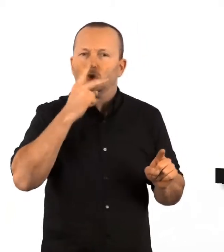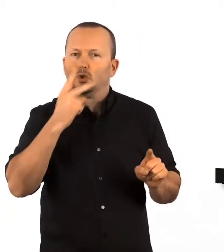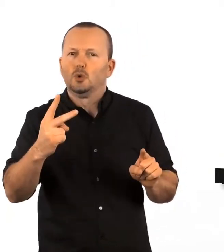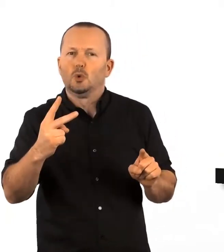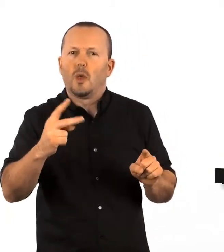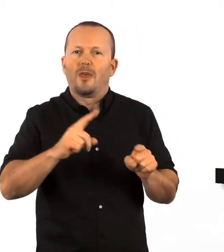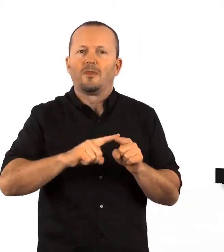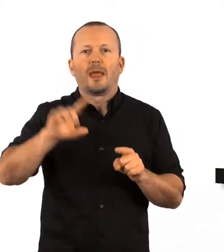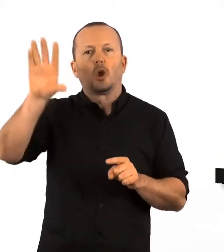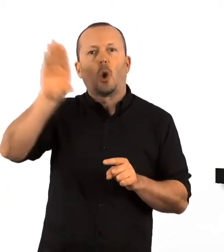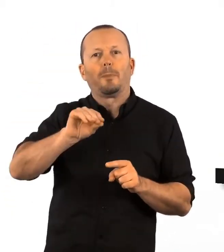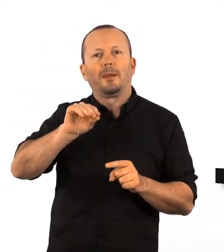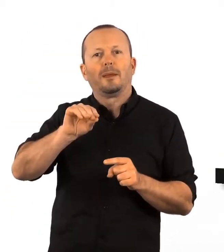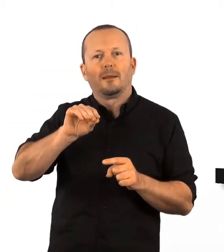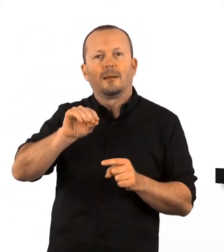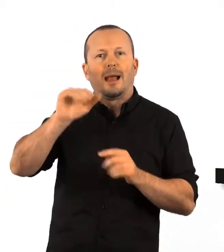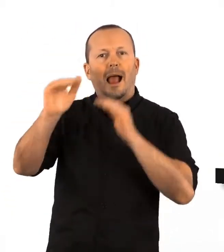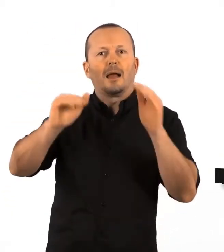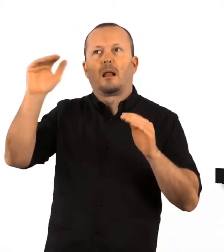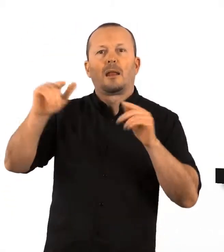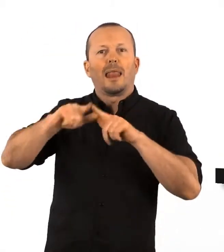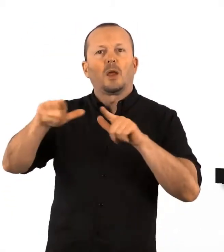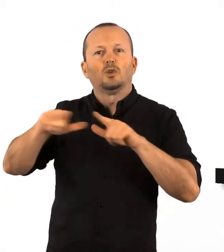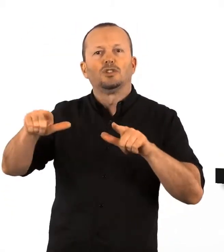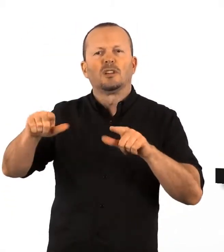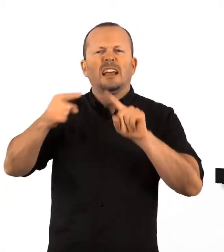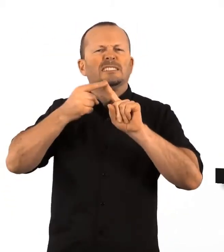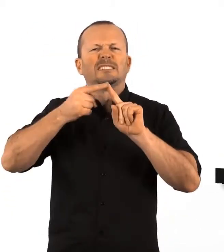says just as a natural course of events. So usually they imitate the last word of something